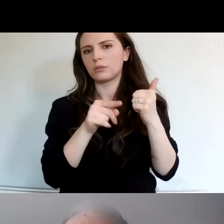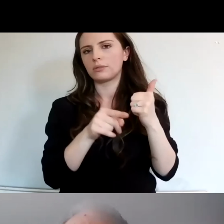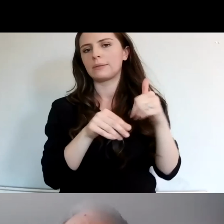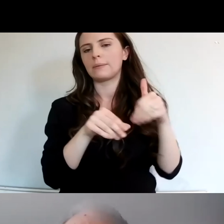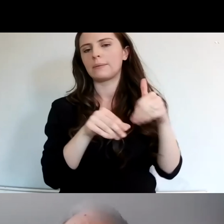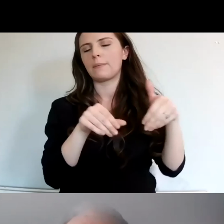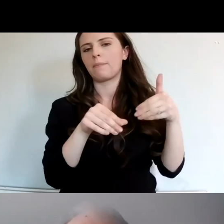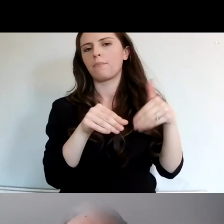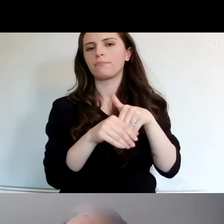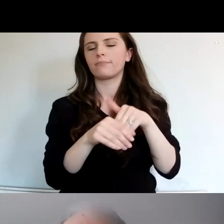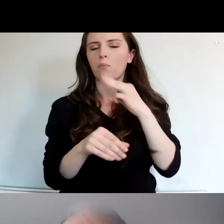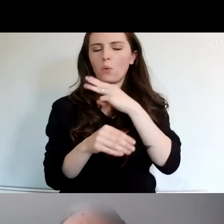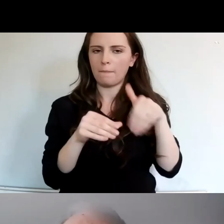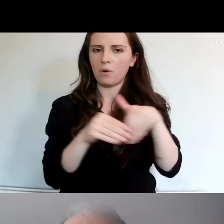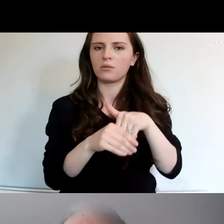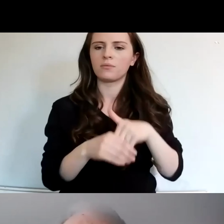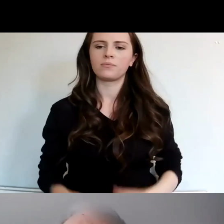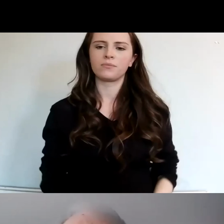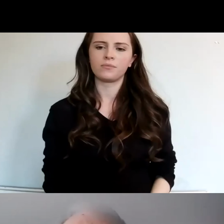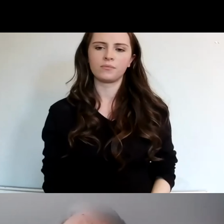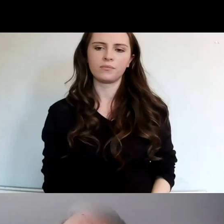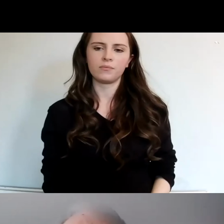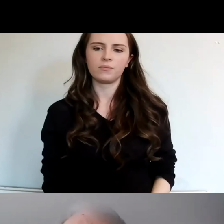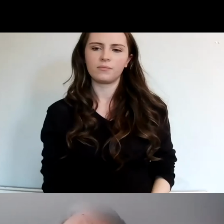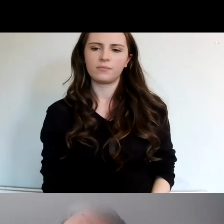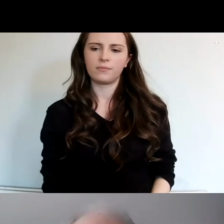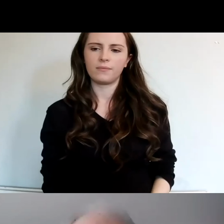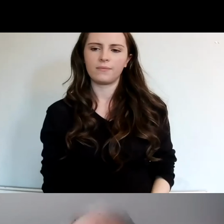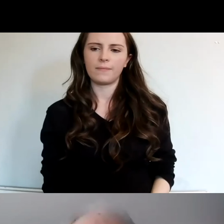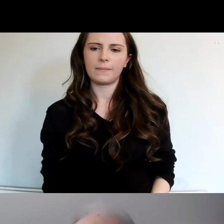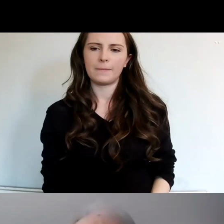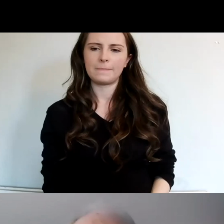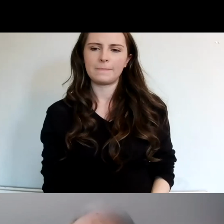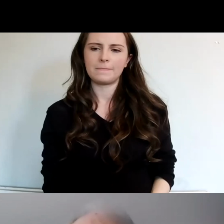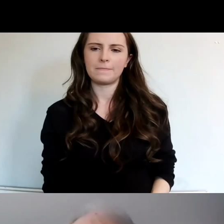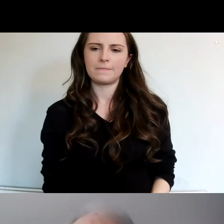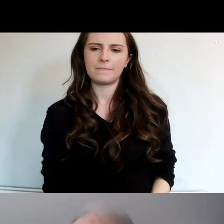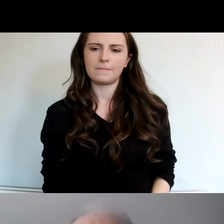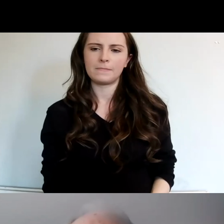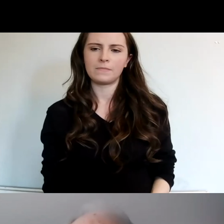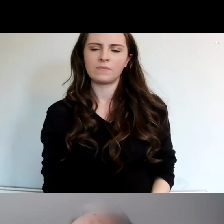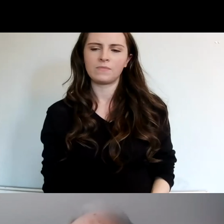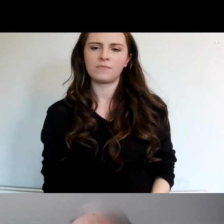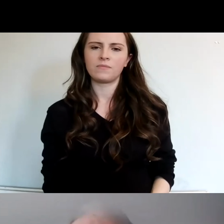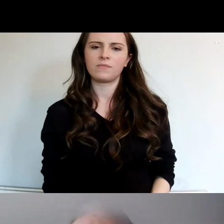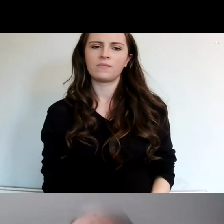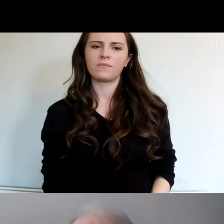So, without taking a whole systems perspective, people can often get very frustrated.